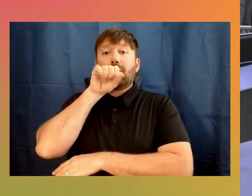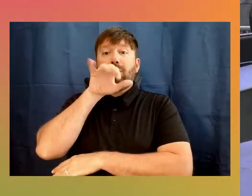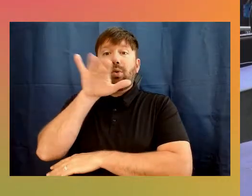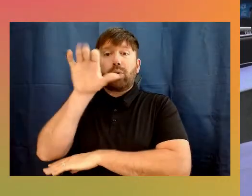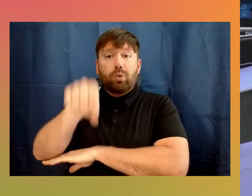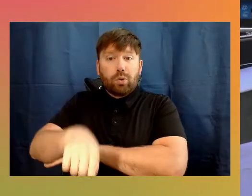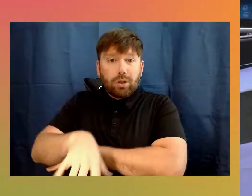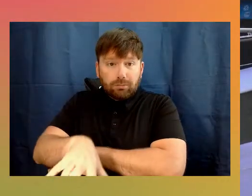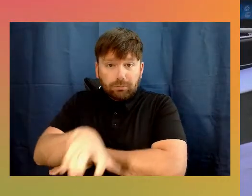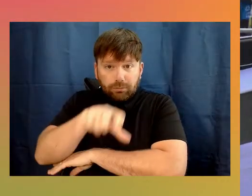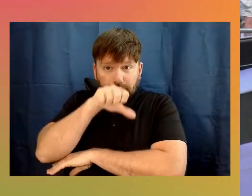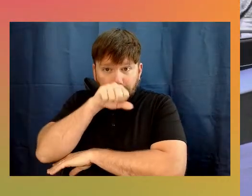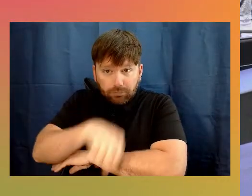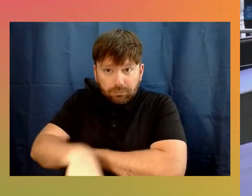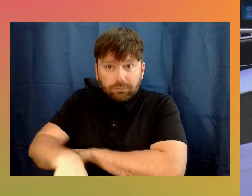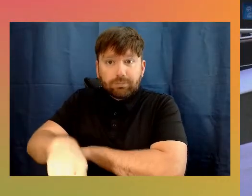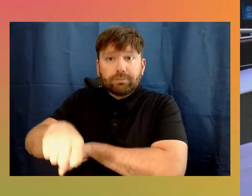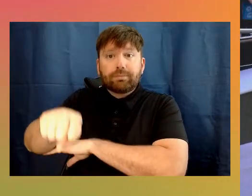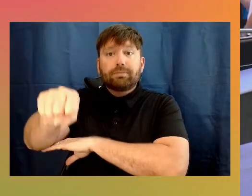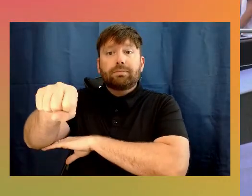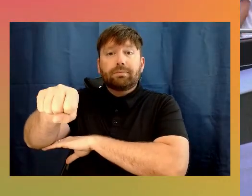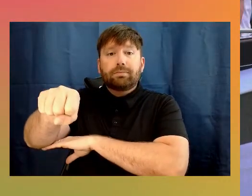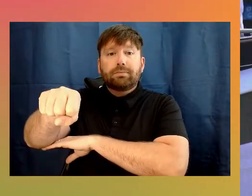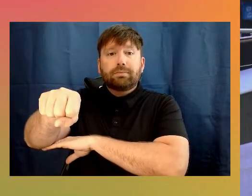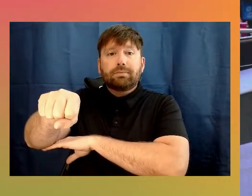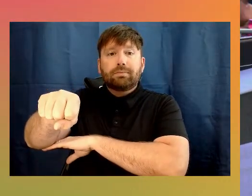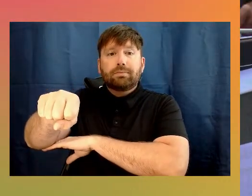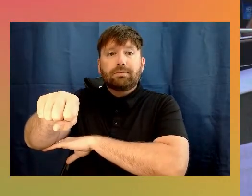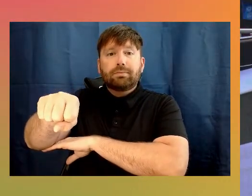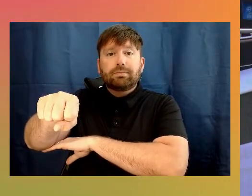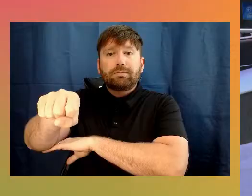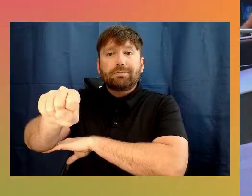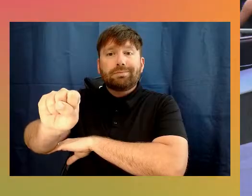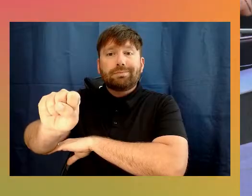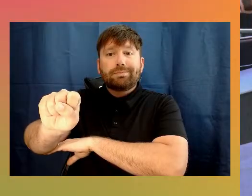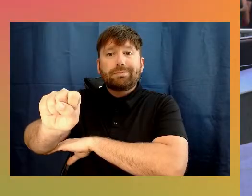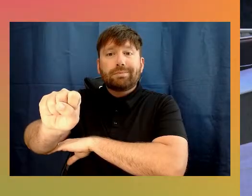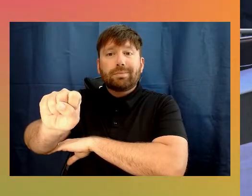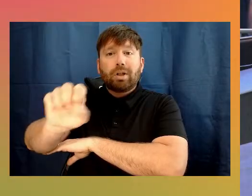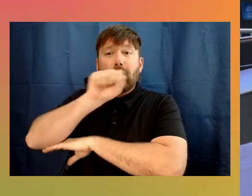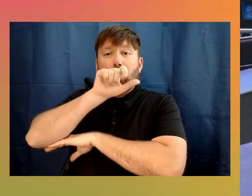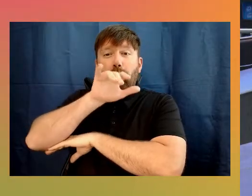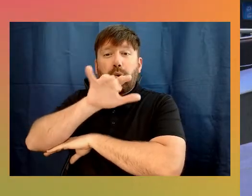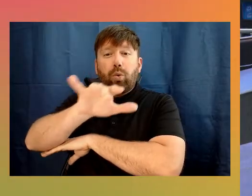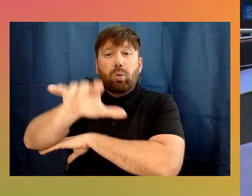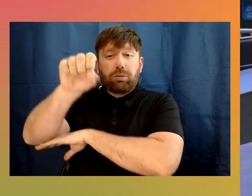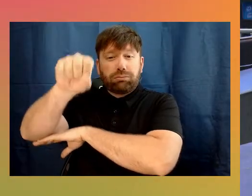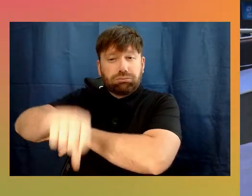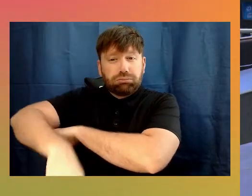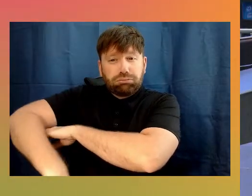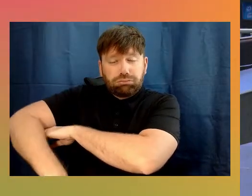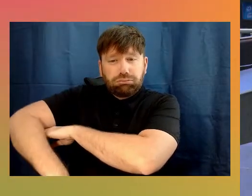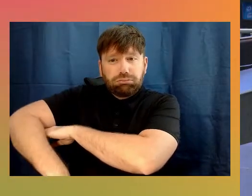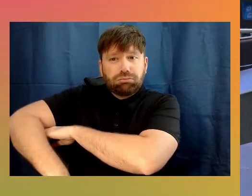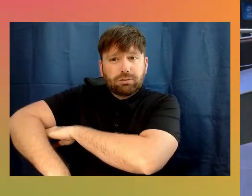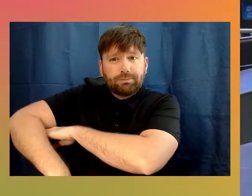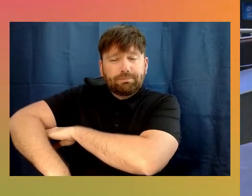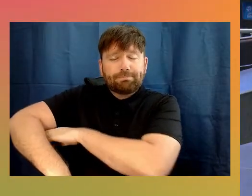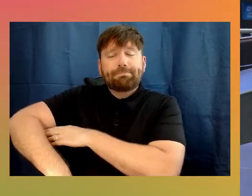BUTTON TOWARDS THE SPINE. EXHALE, FOLD IN. INHALE, FLAT BACK AGAIN.